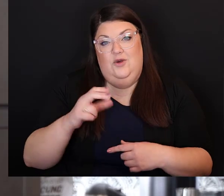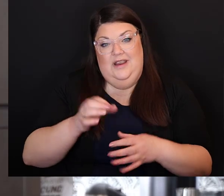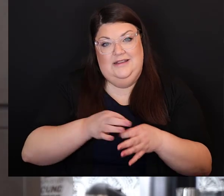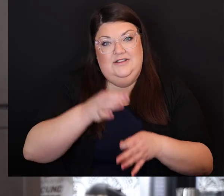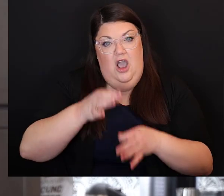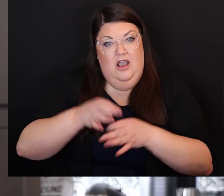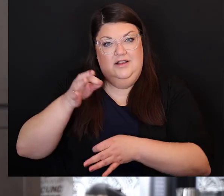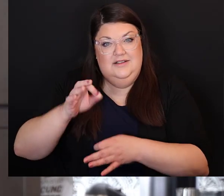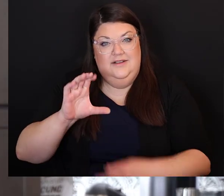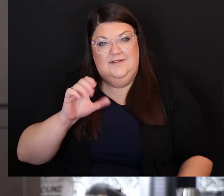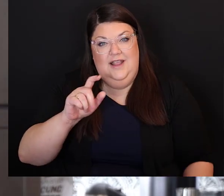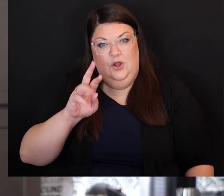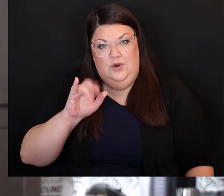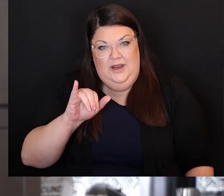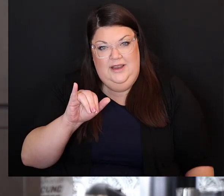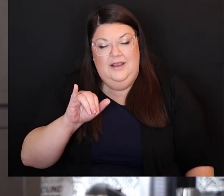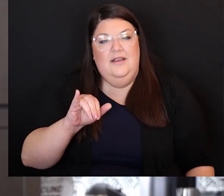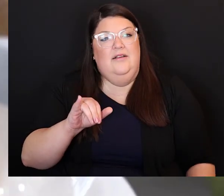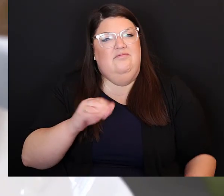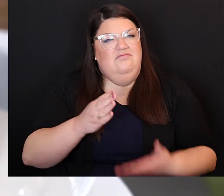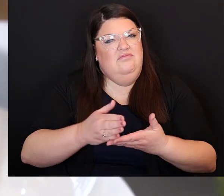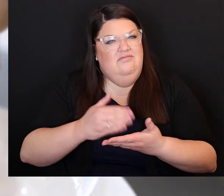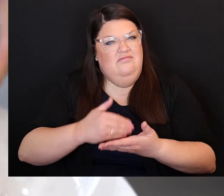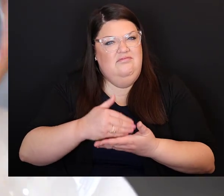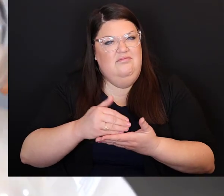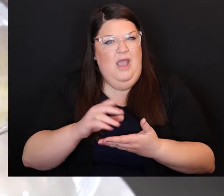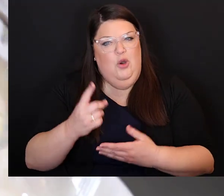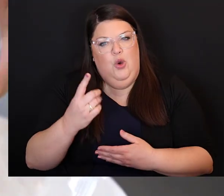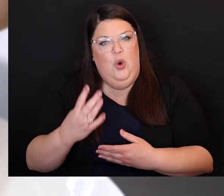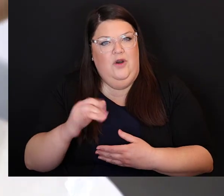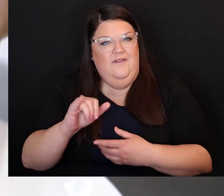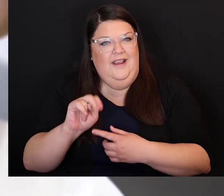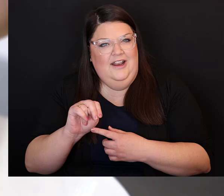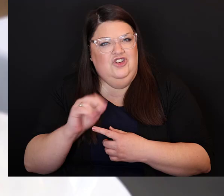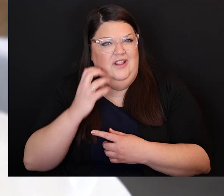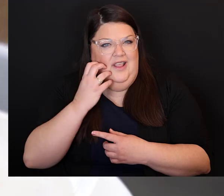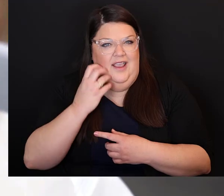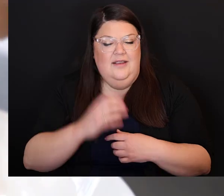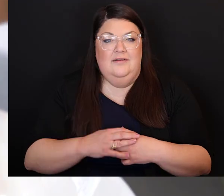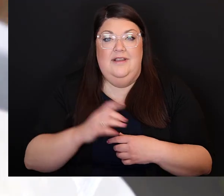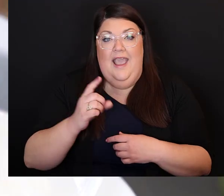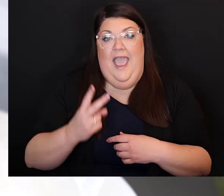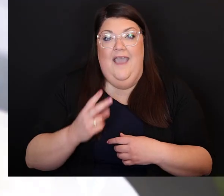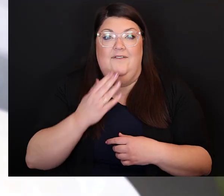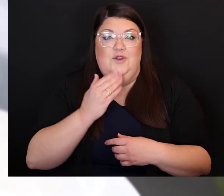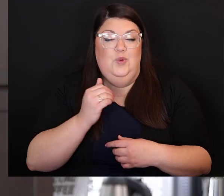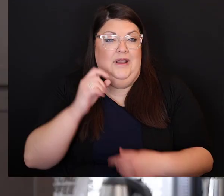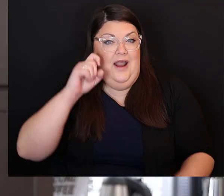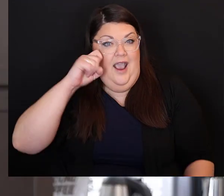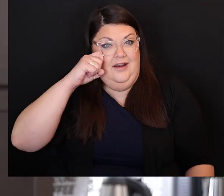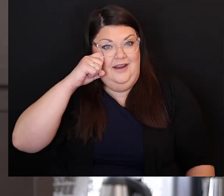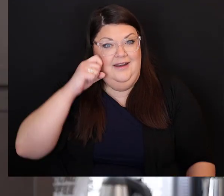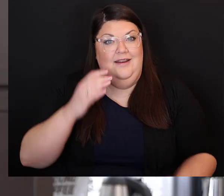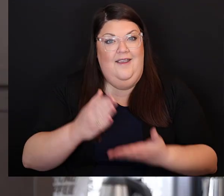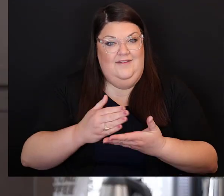that I've cut about a quarter of an inch thick, then I have half of a sweet onion that I've diced. One trick that you can do